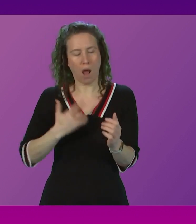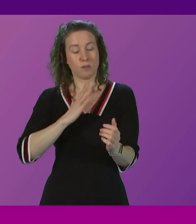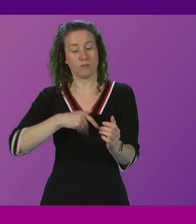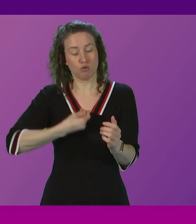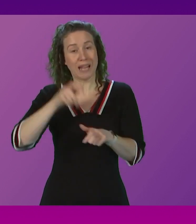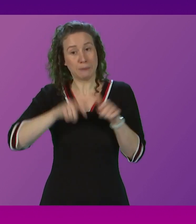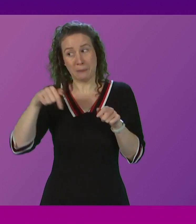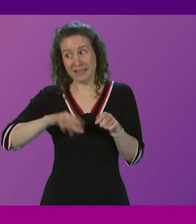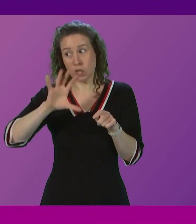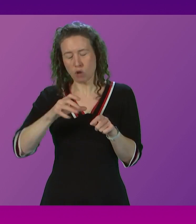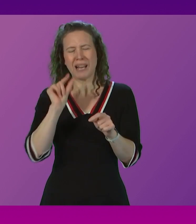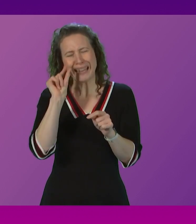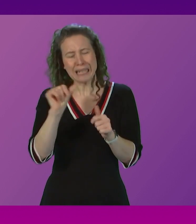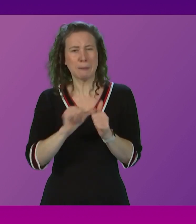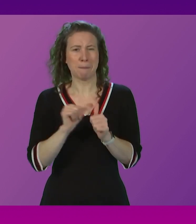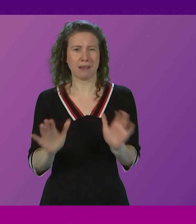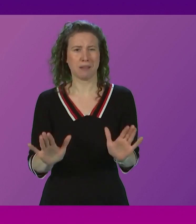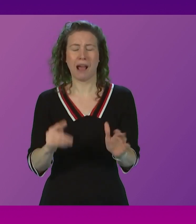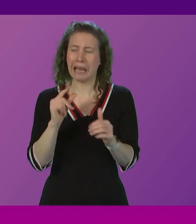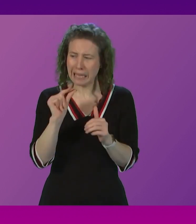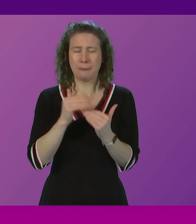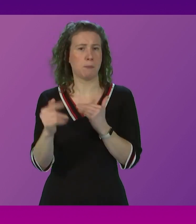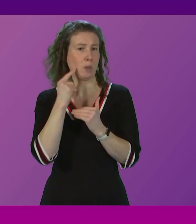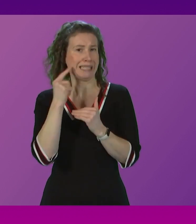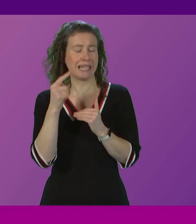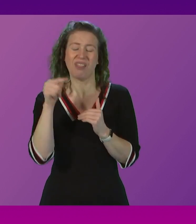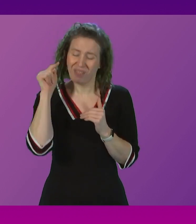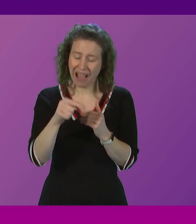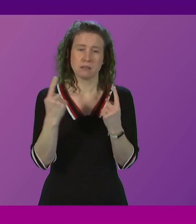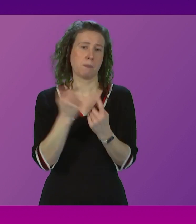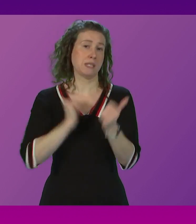country that little bit better and easier, and I think that that is something to be proud of.